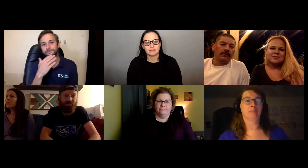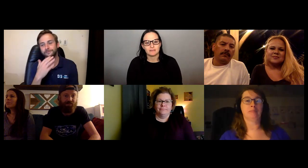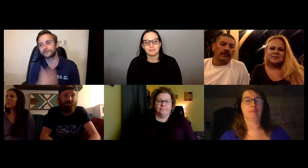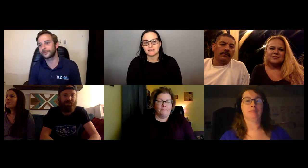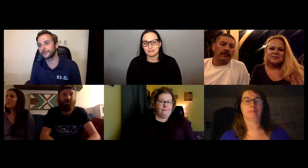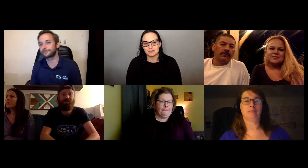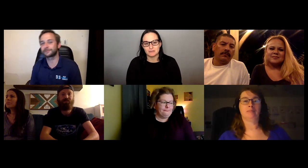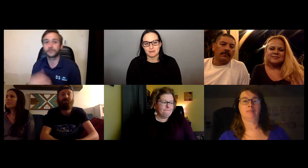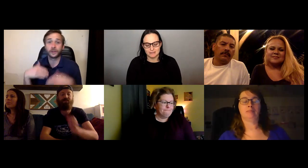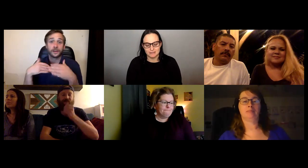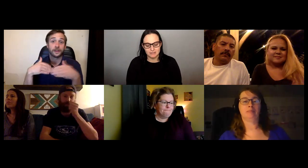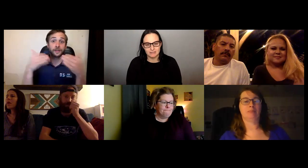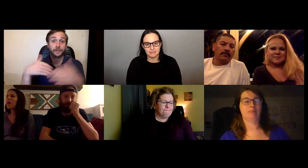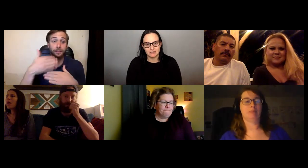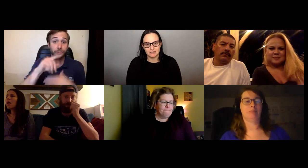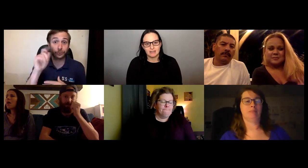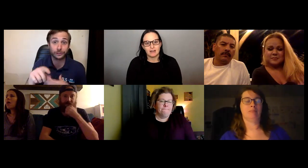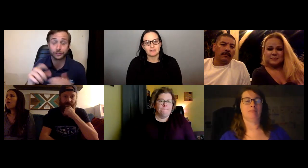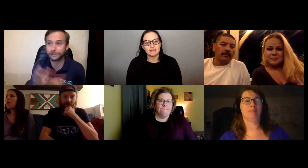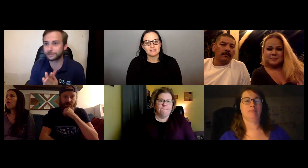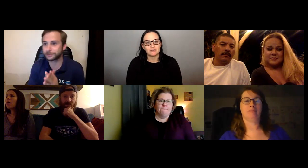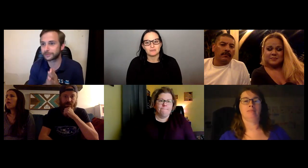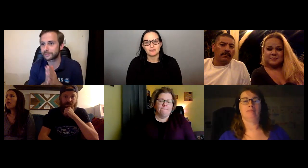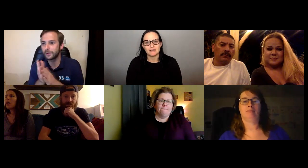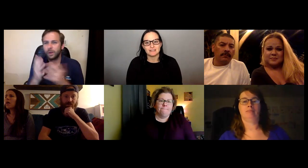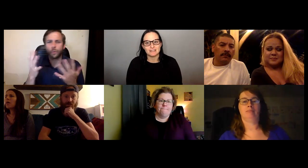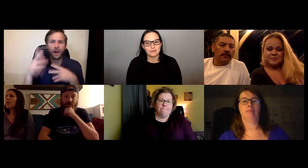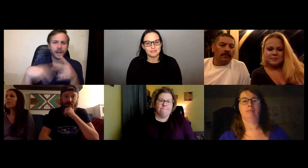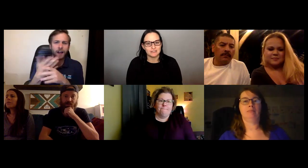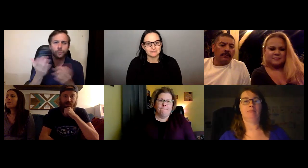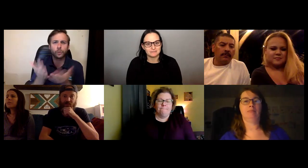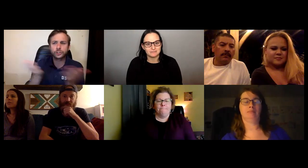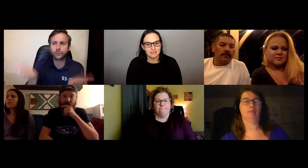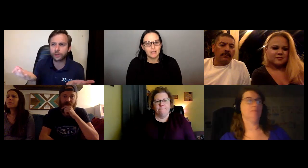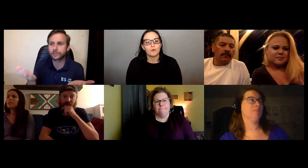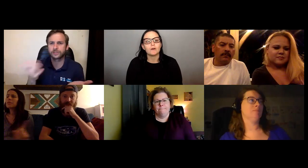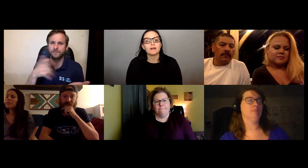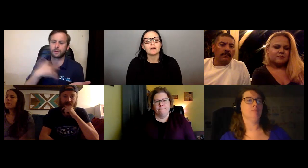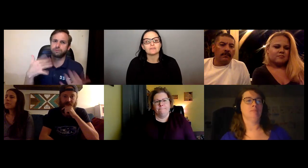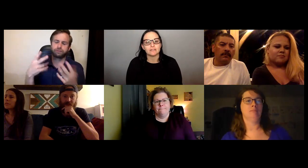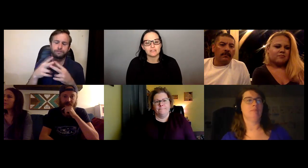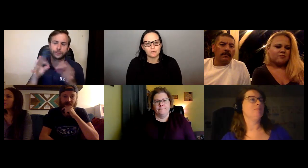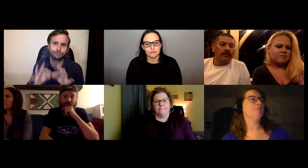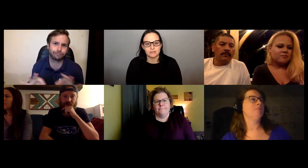well thank you so much all right so